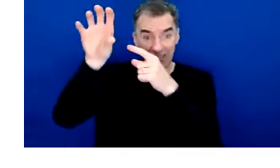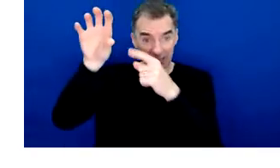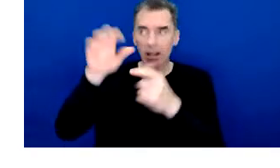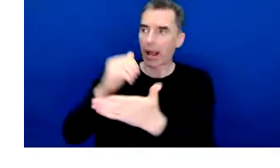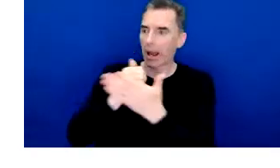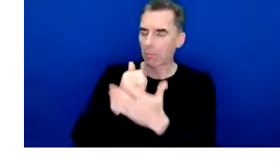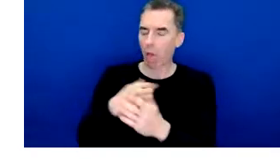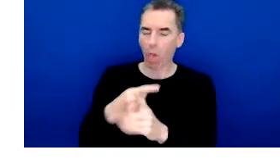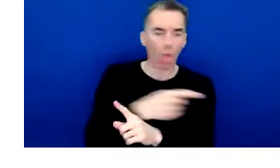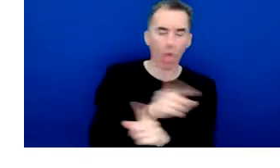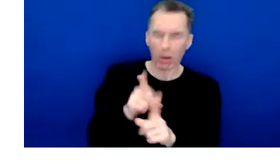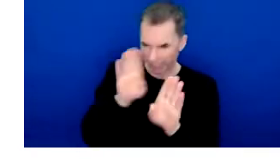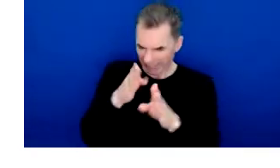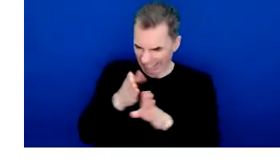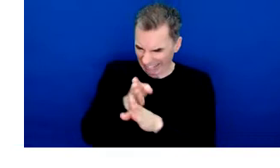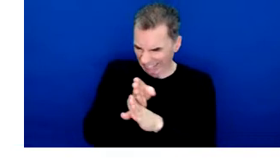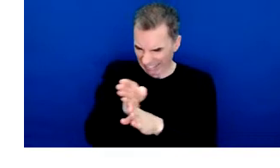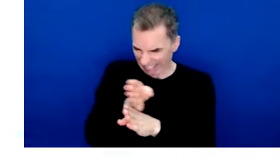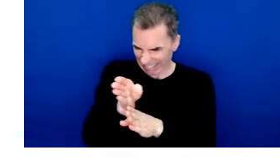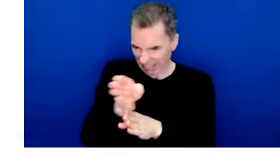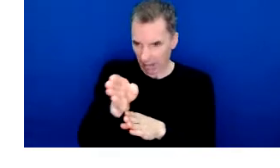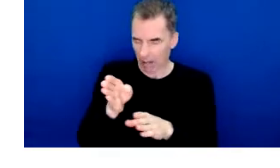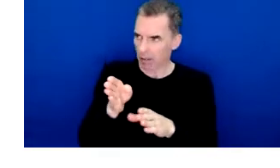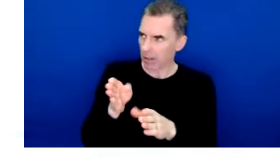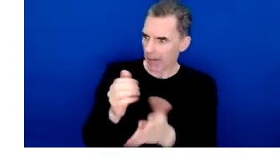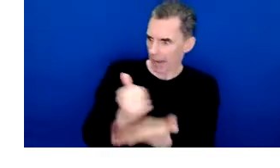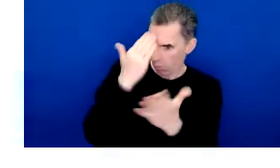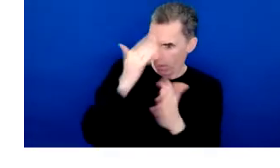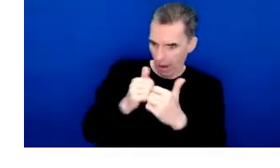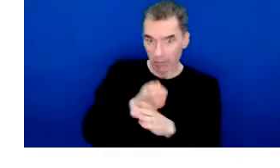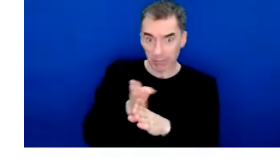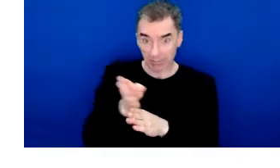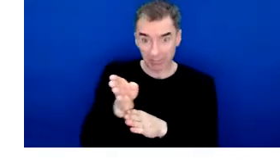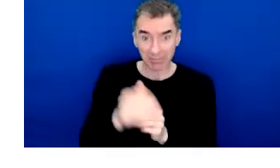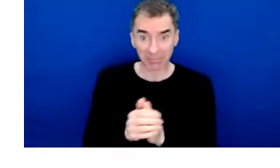and they had a method to help them stay on track. And to get to my note here,